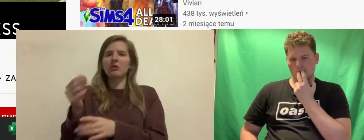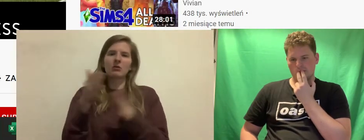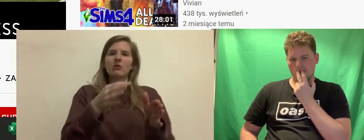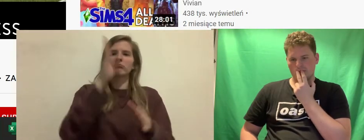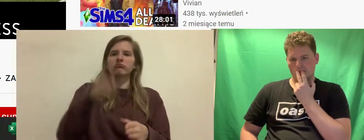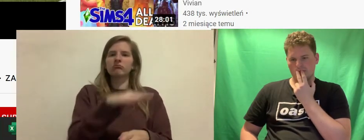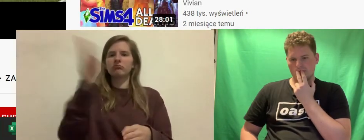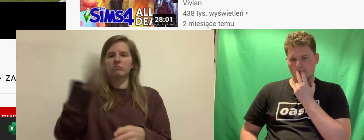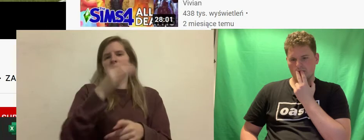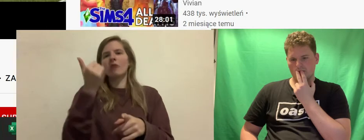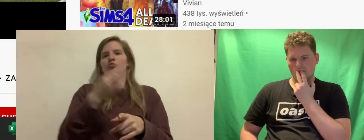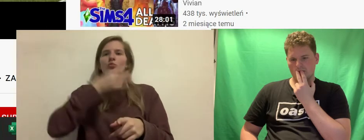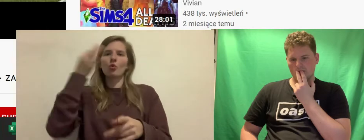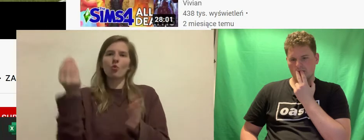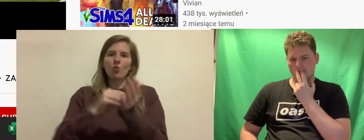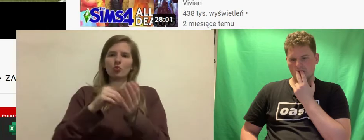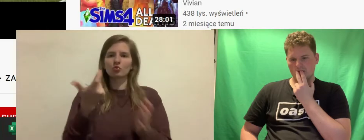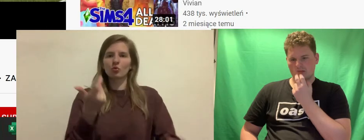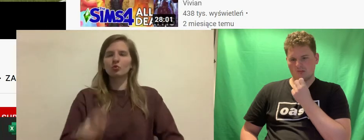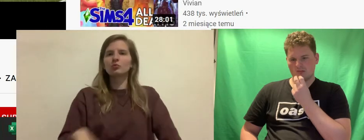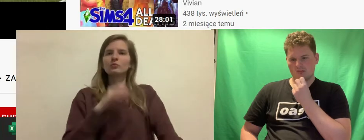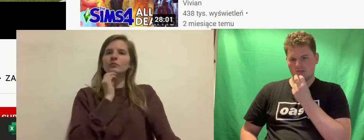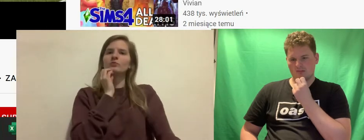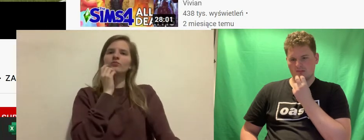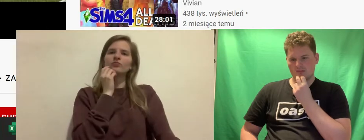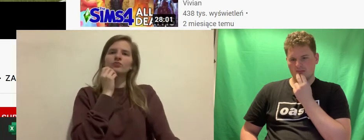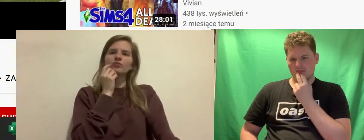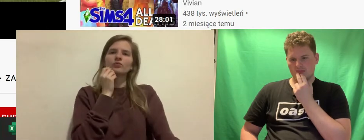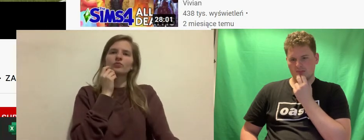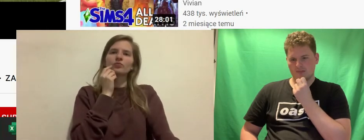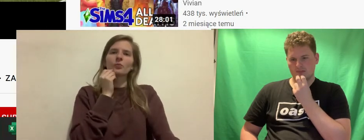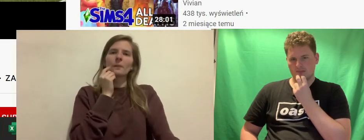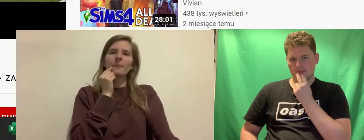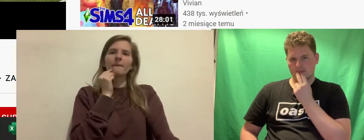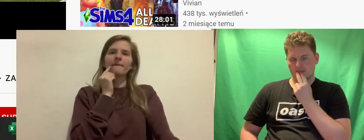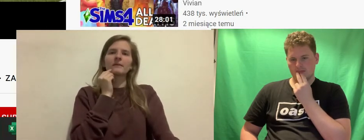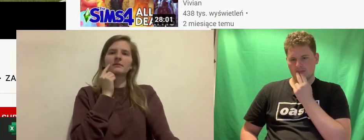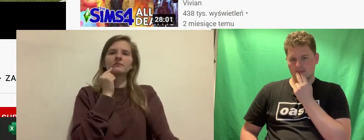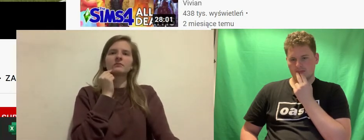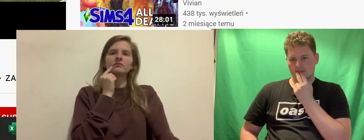K: that's why it's best to buy by the cover, you can easily recognize which of them are split images, and single images